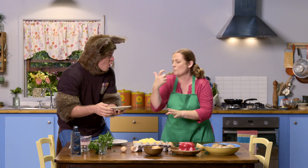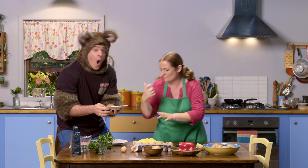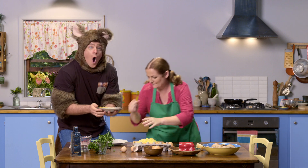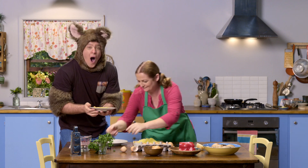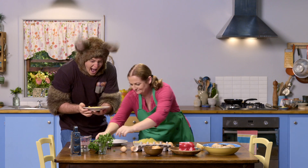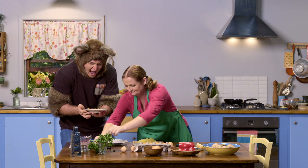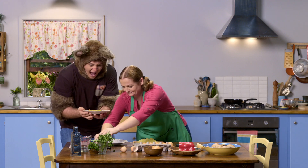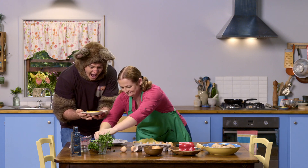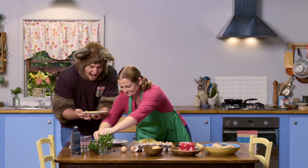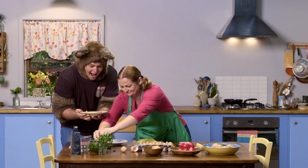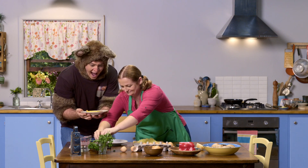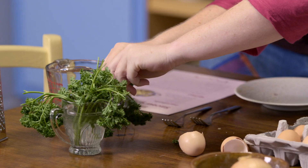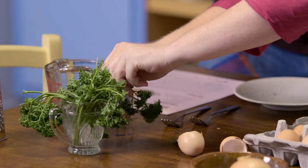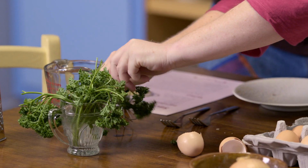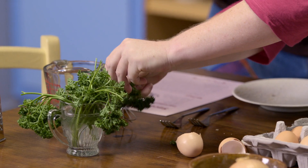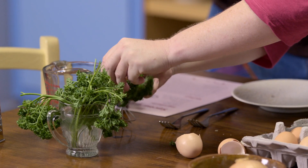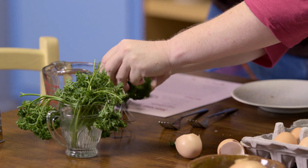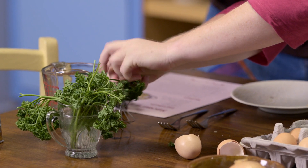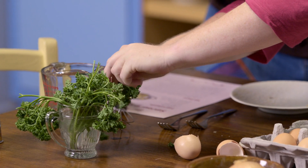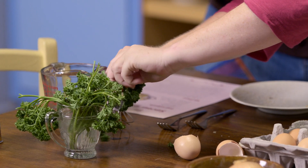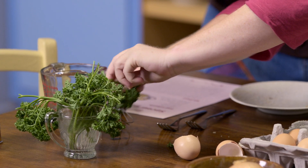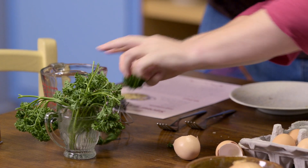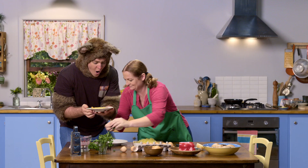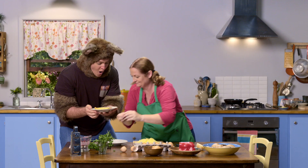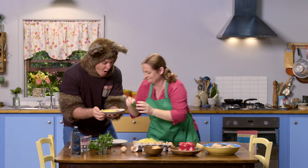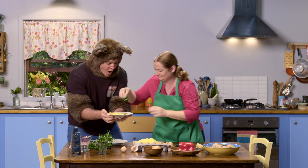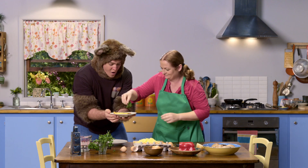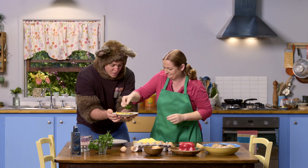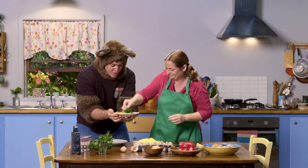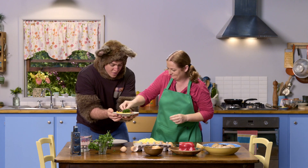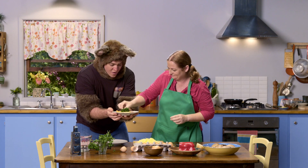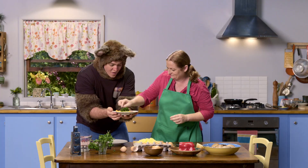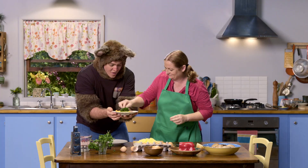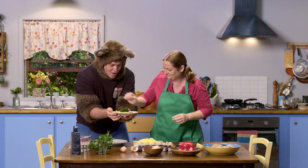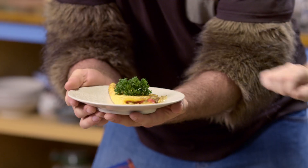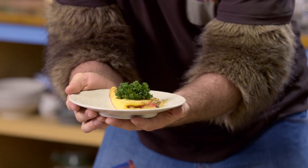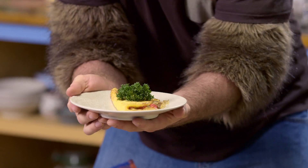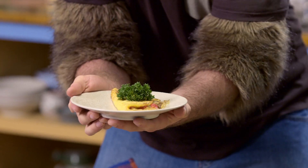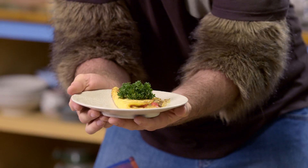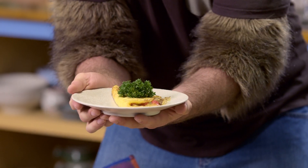Now it just needs a bit of parsley as garnish. Ooh.